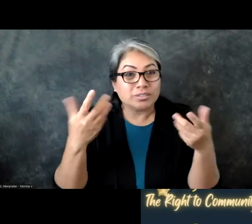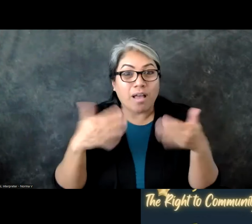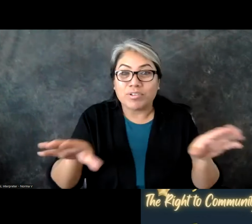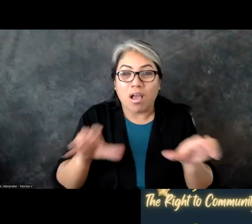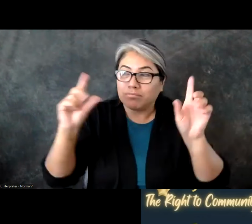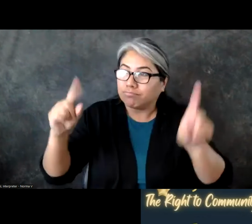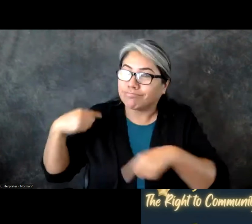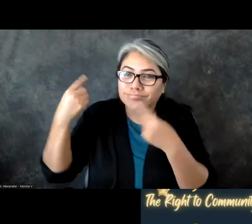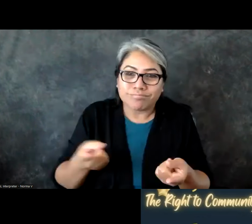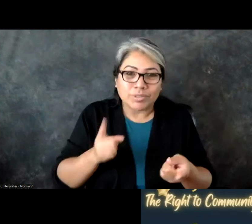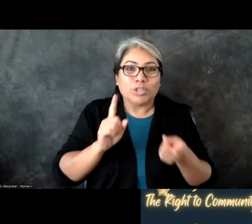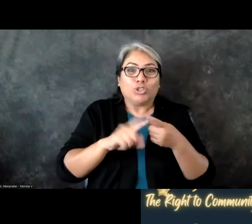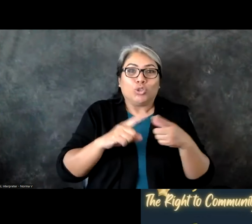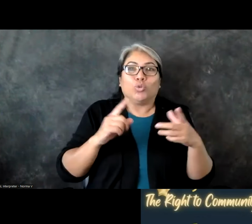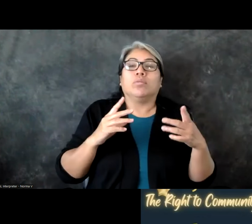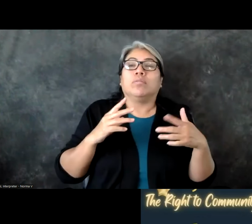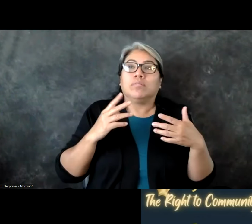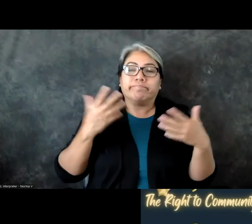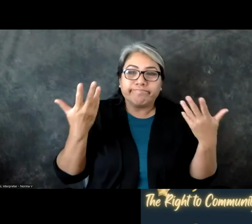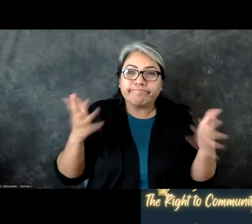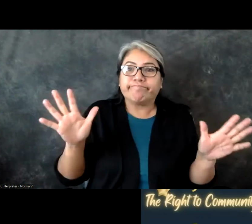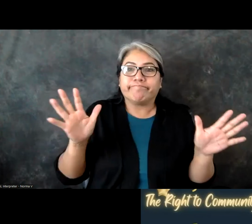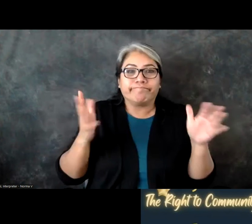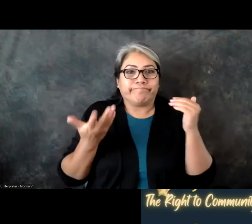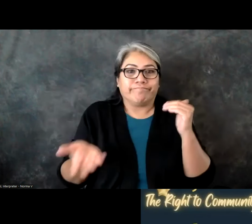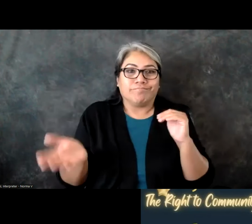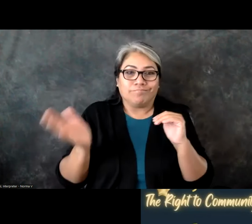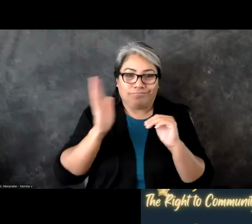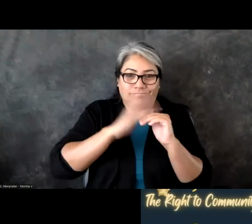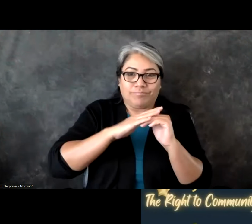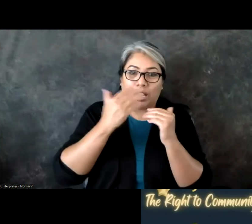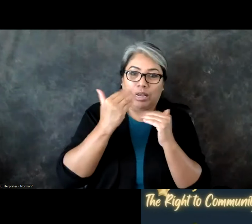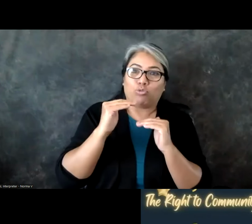helpful information and all of the incredible advocacy that